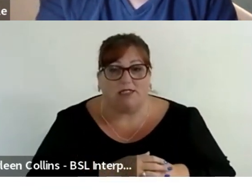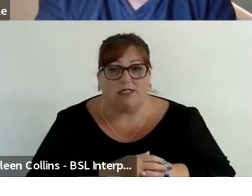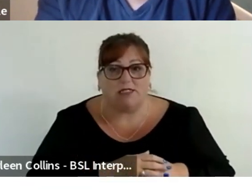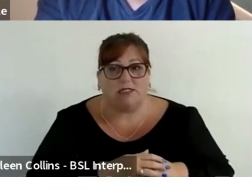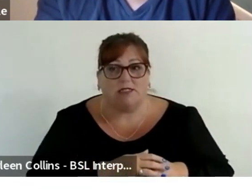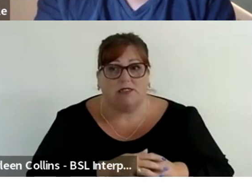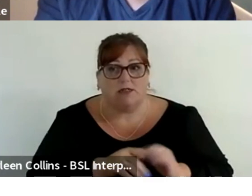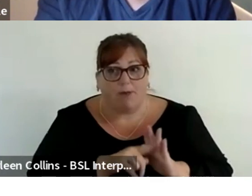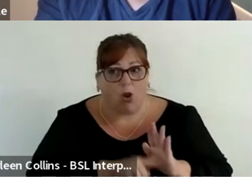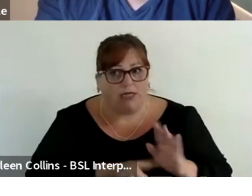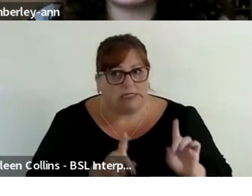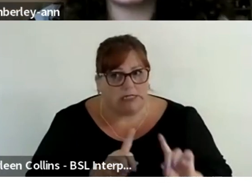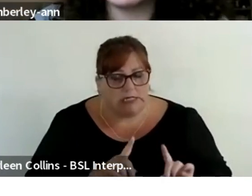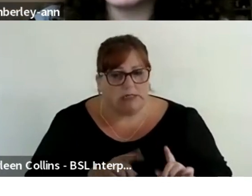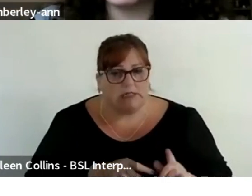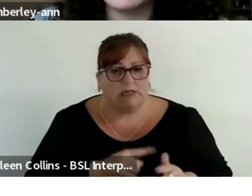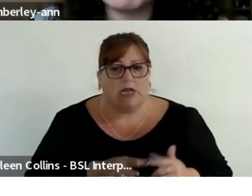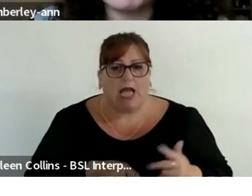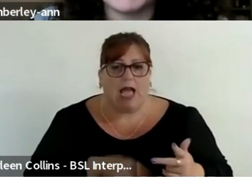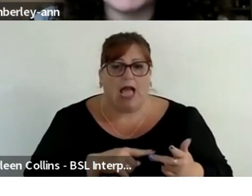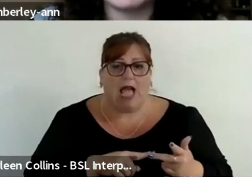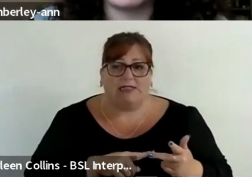That is loads of questions. I can answer some of that.